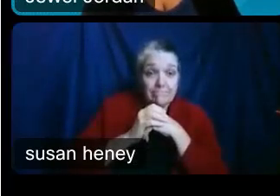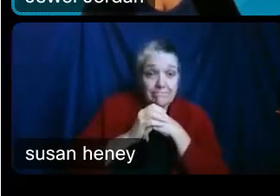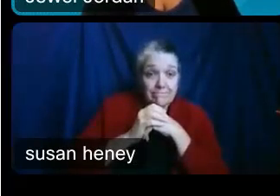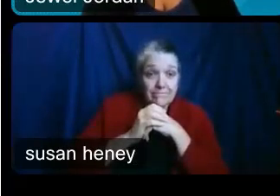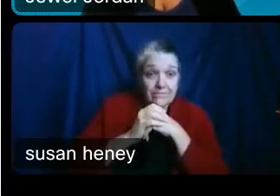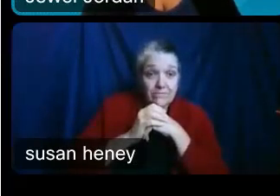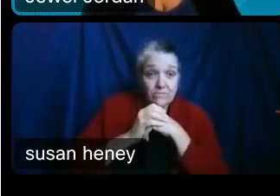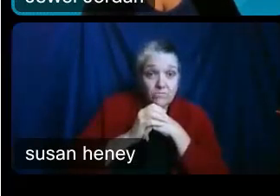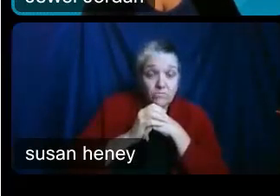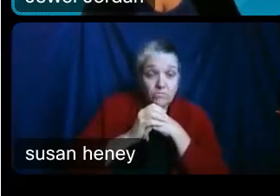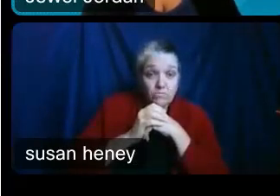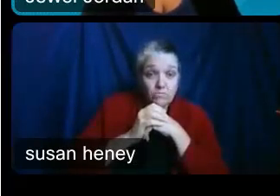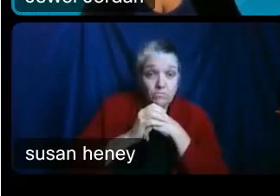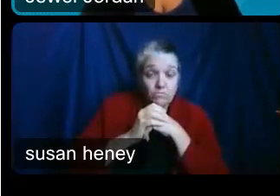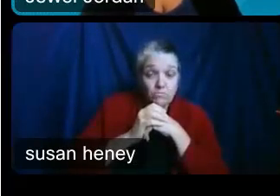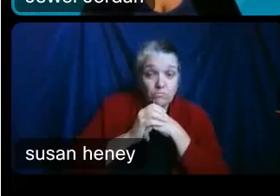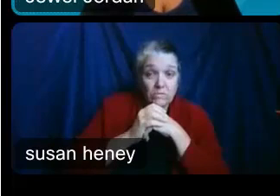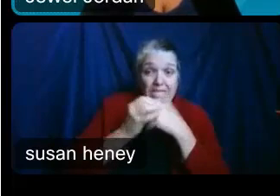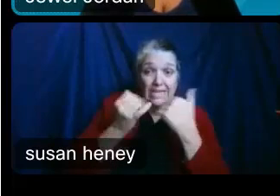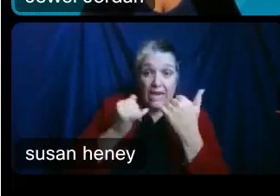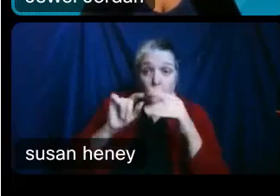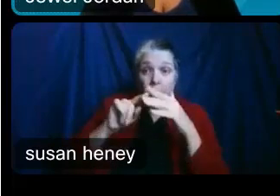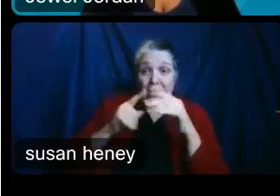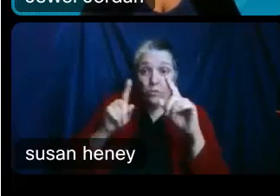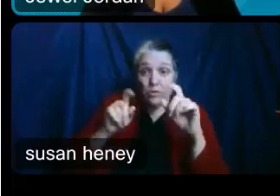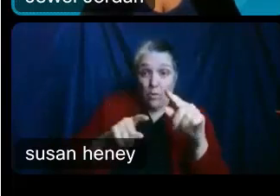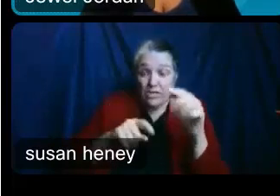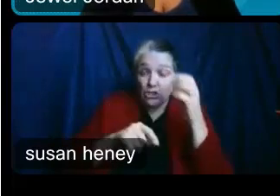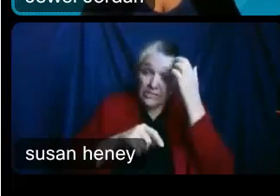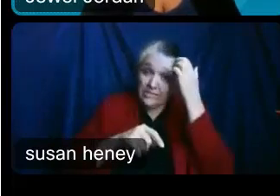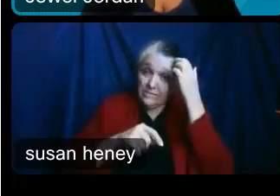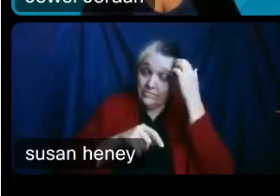And now we'll begin taking questions. Following the question-and-answer session, again, Maria